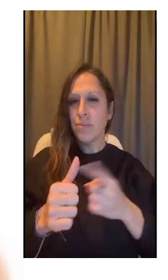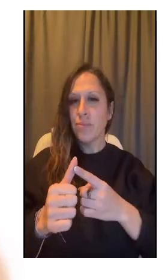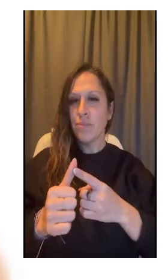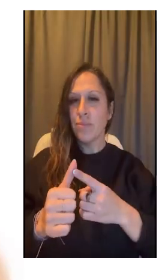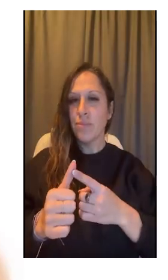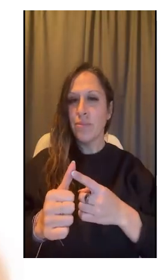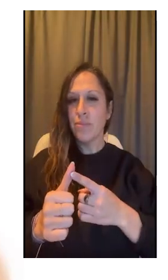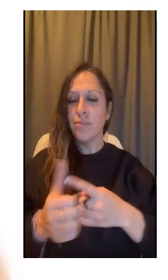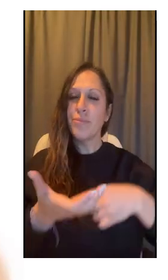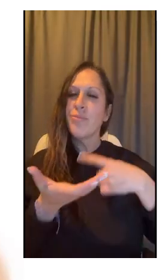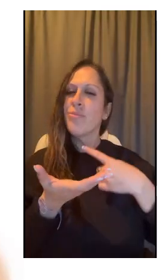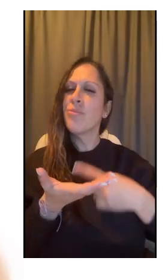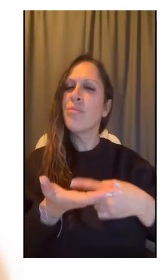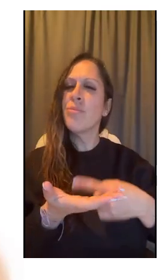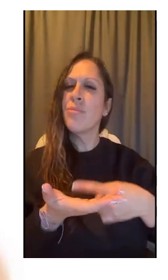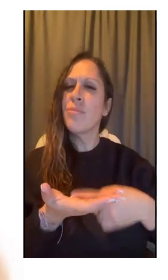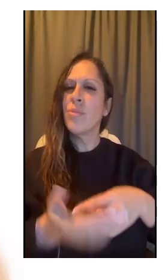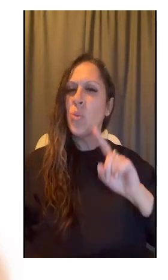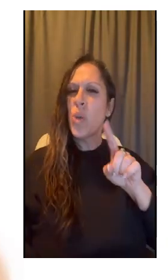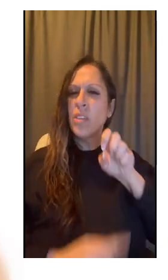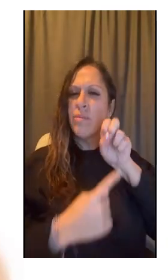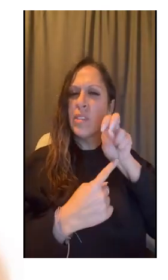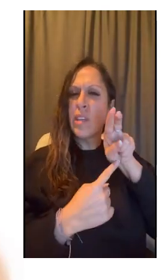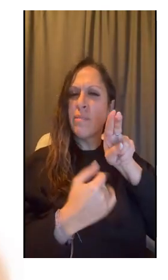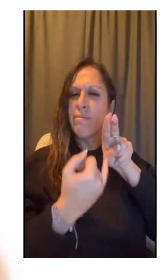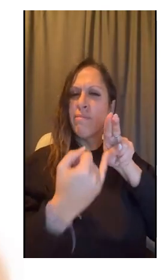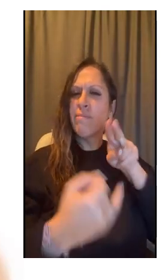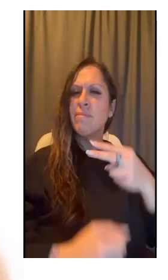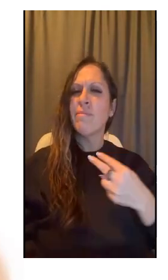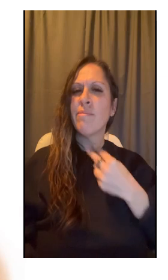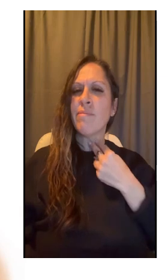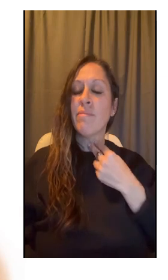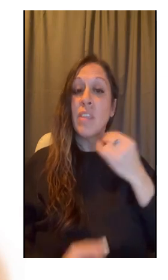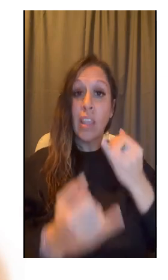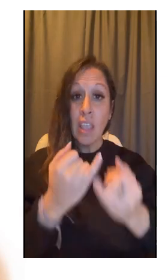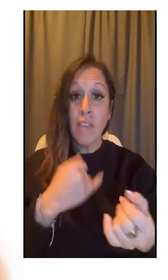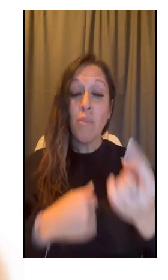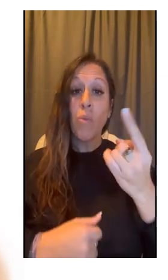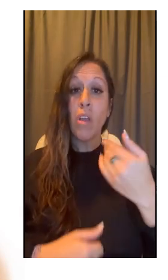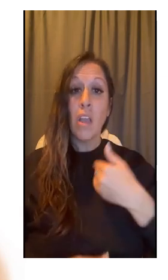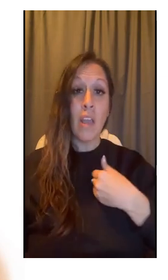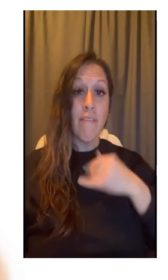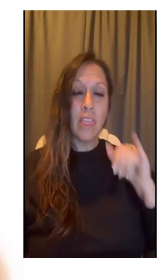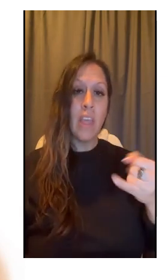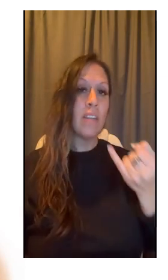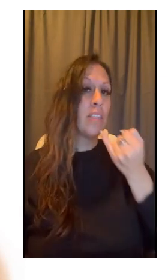First, let's talk about what is a tongue tie. Everyone has a lingual frenulum, which is the band under your tongue.